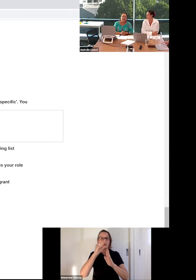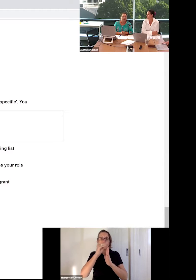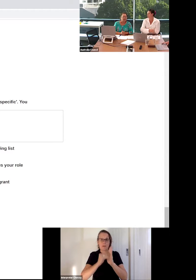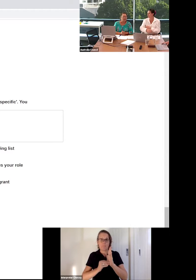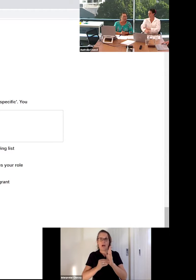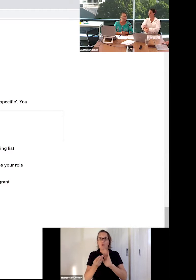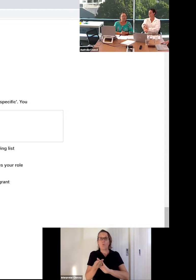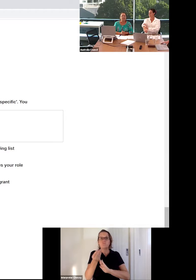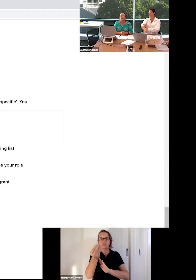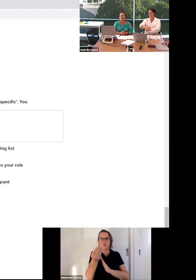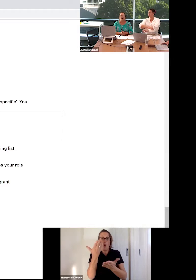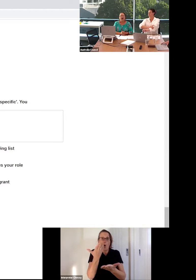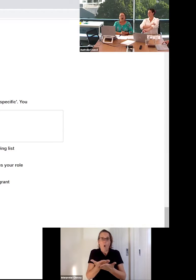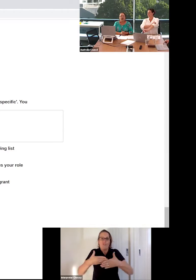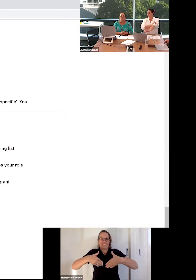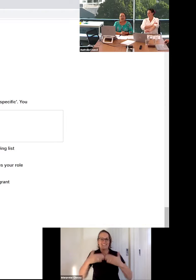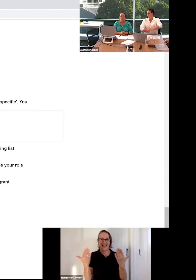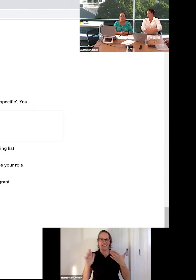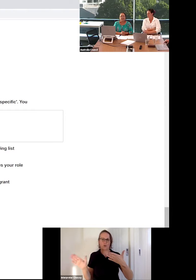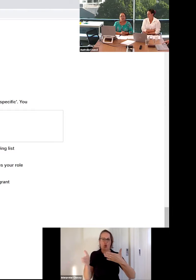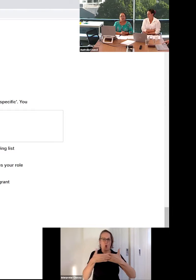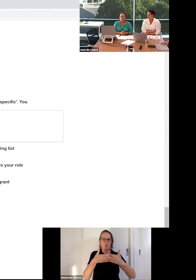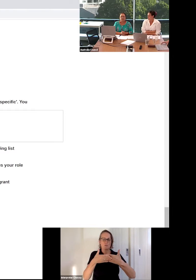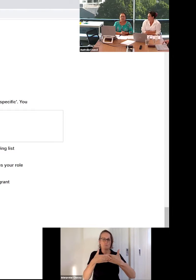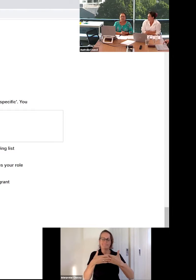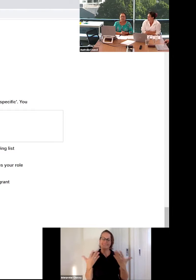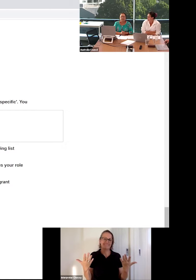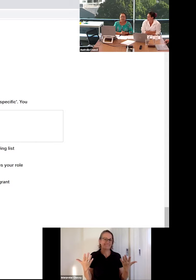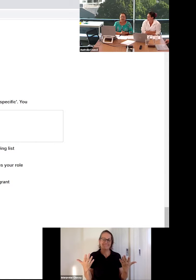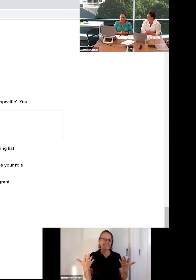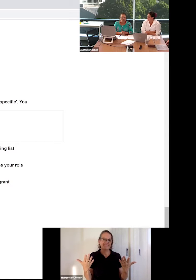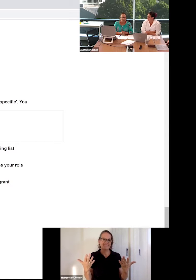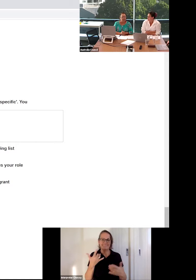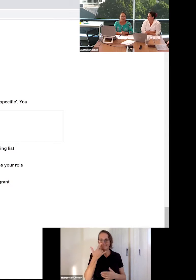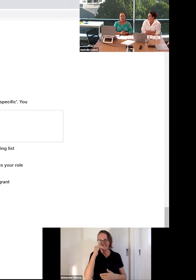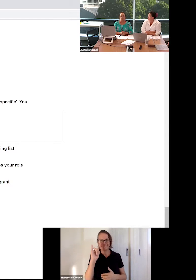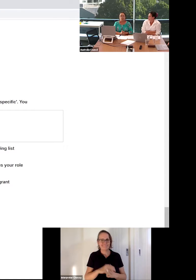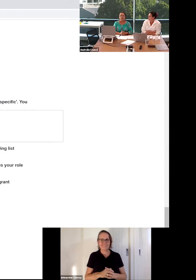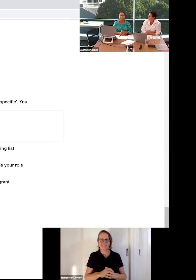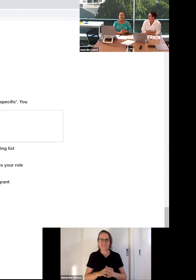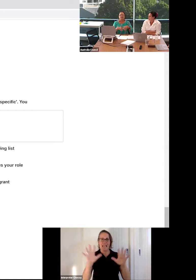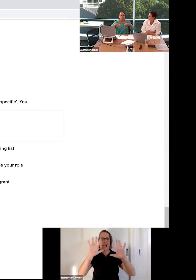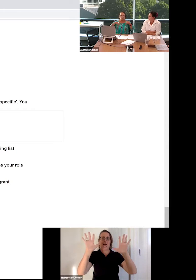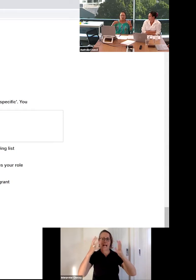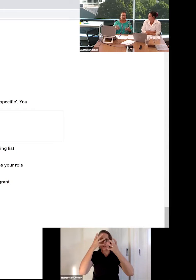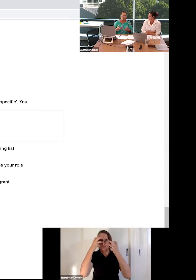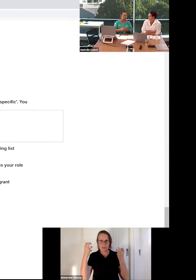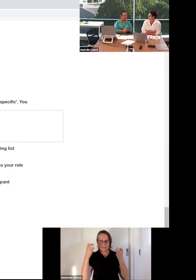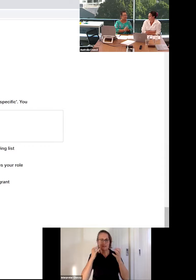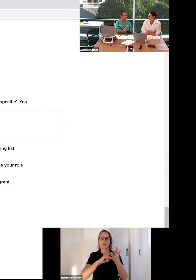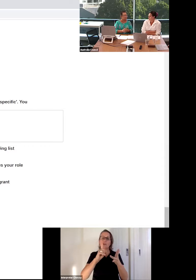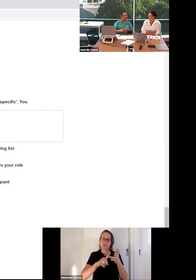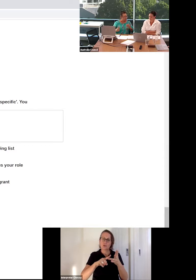that it closes. And it causes everybody a lot of grief. So I'd like to get in early...